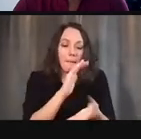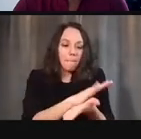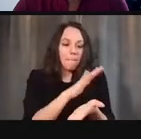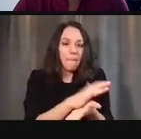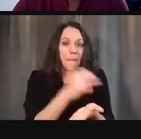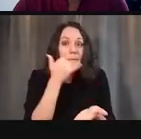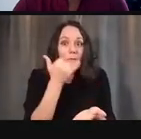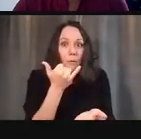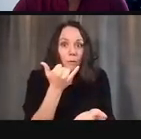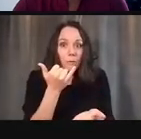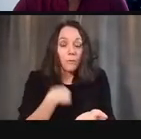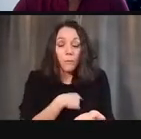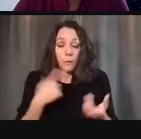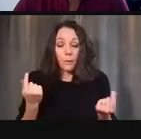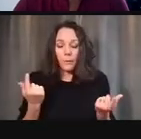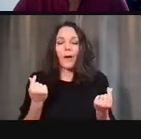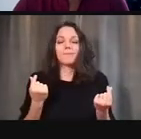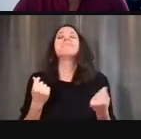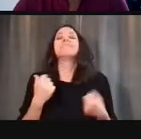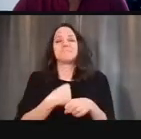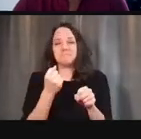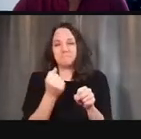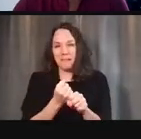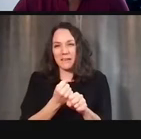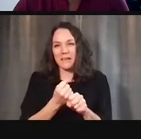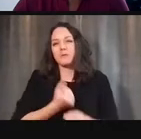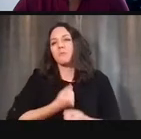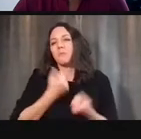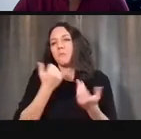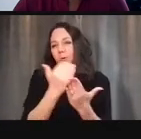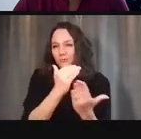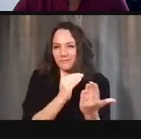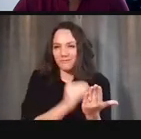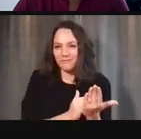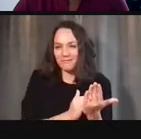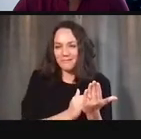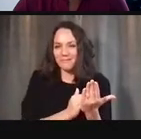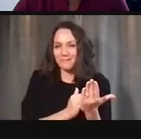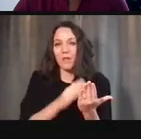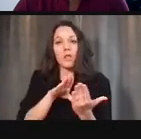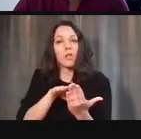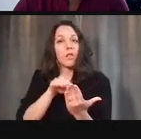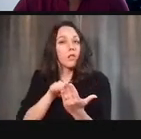Turned it into a poetry lesson, of course, taking cues from healing verse poetry line.